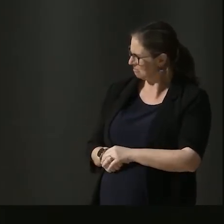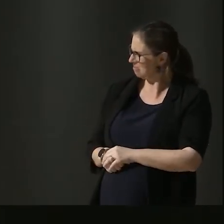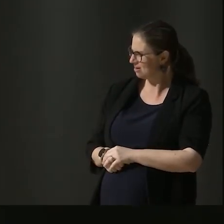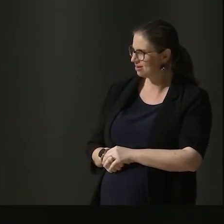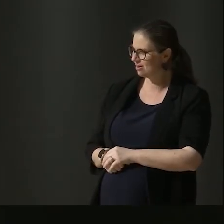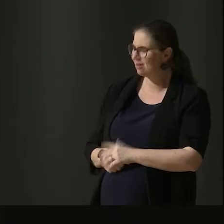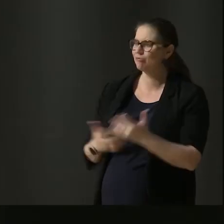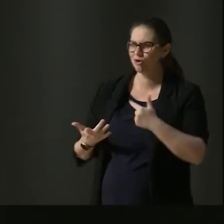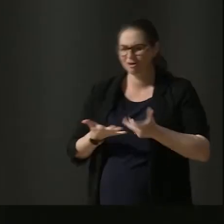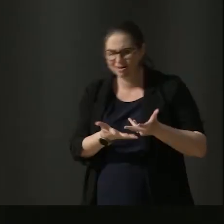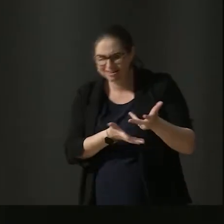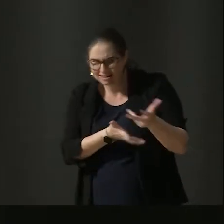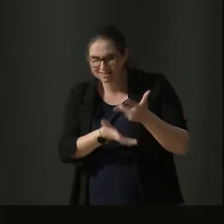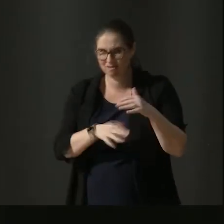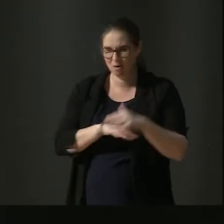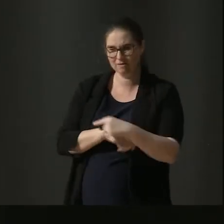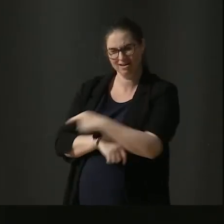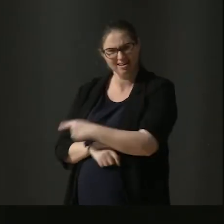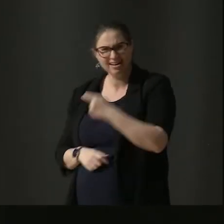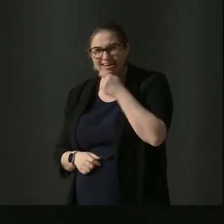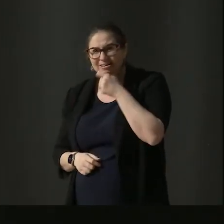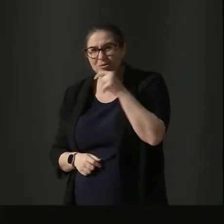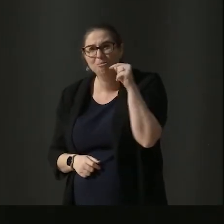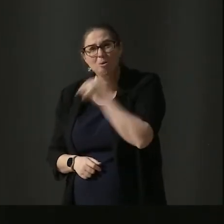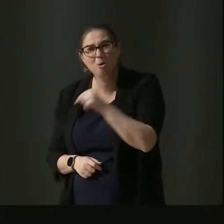And we talked about how he was a little boy who would get so happy